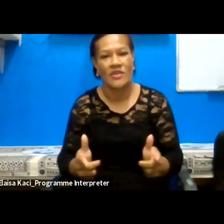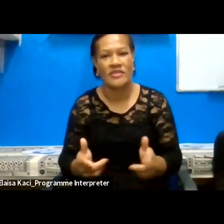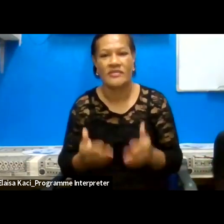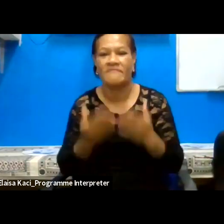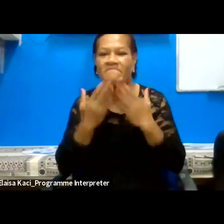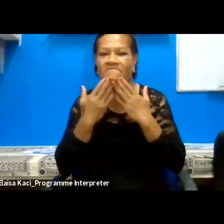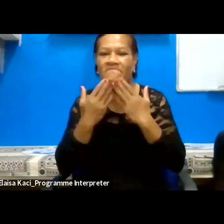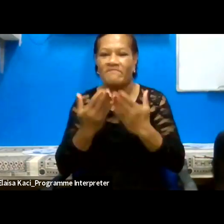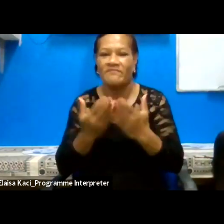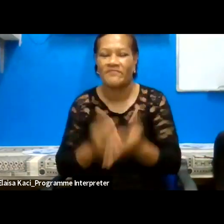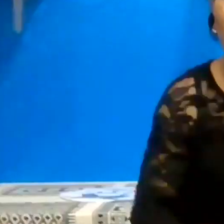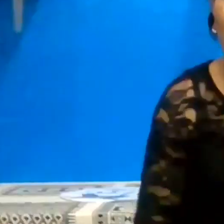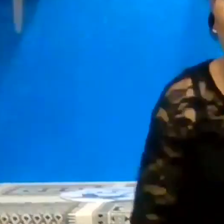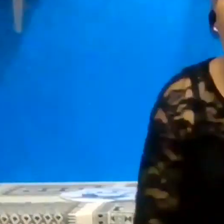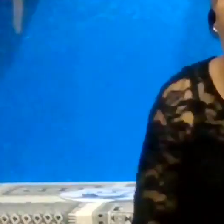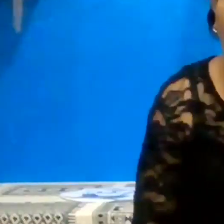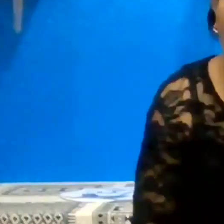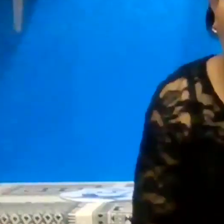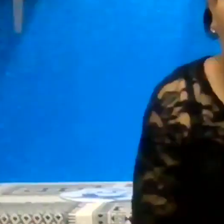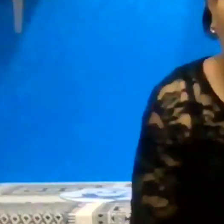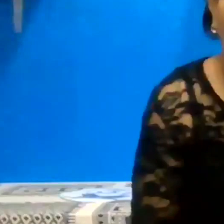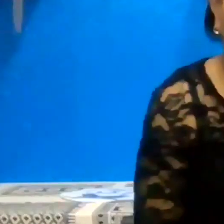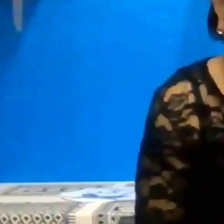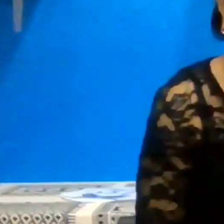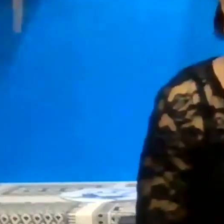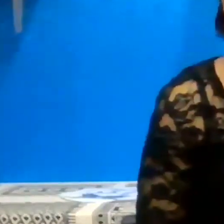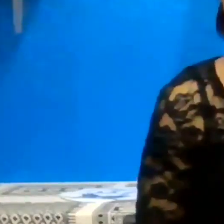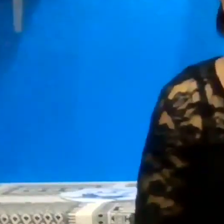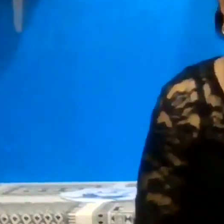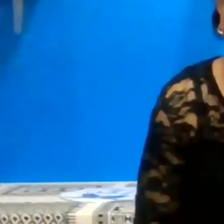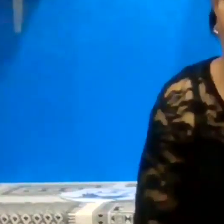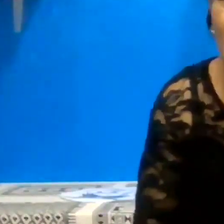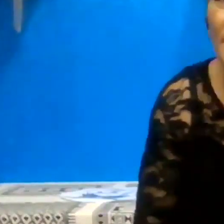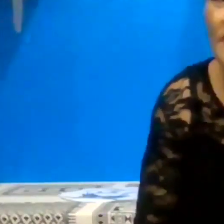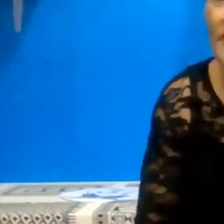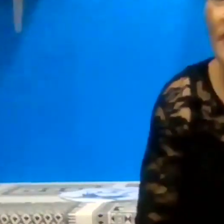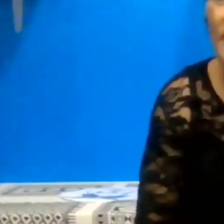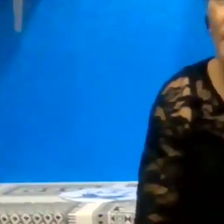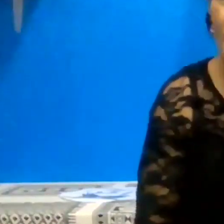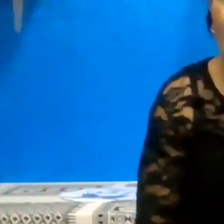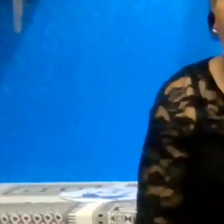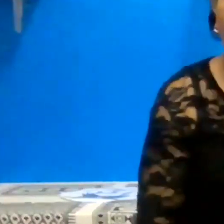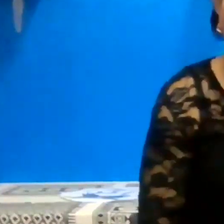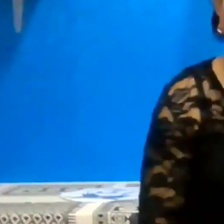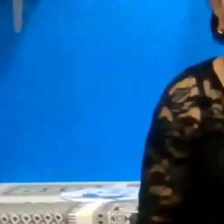learn sign language so that we can also be an inclusive